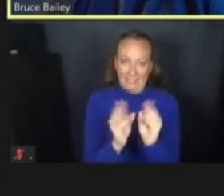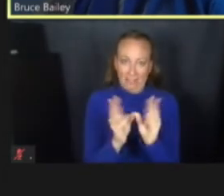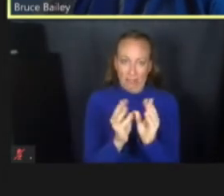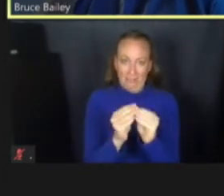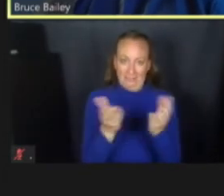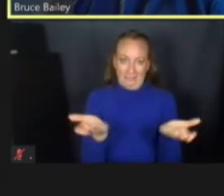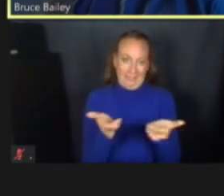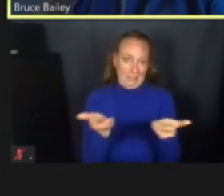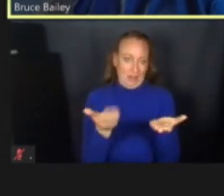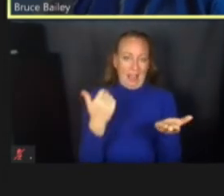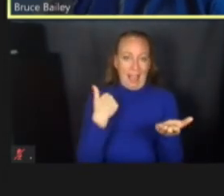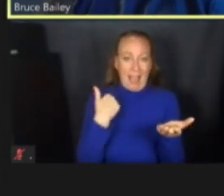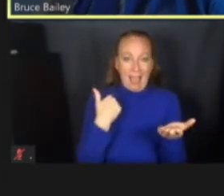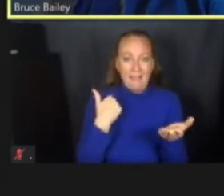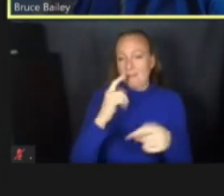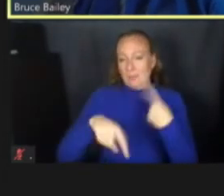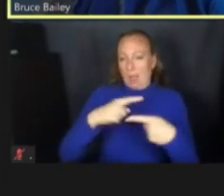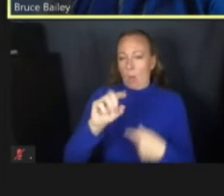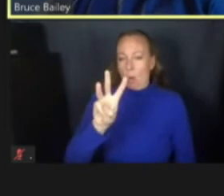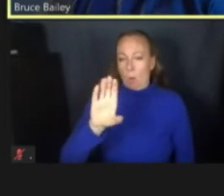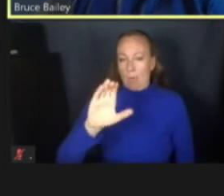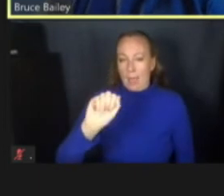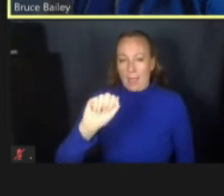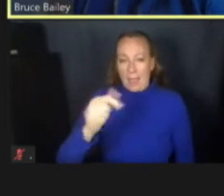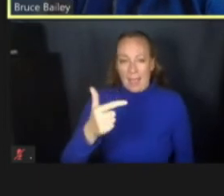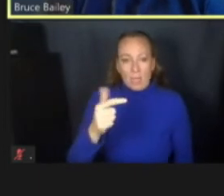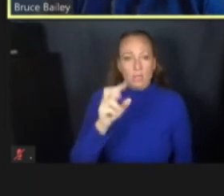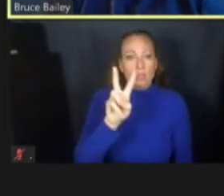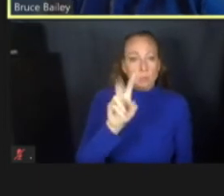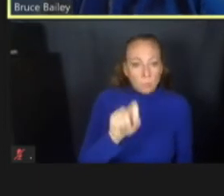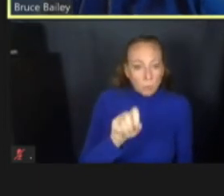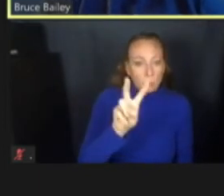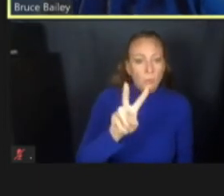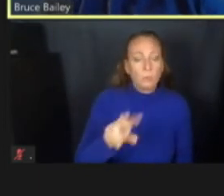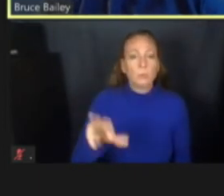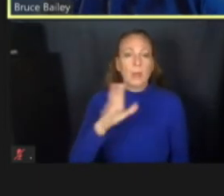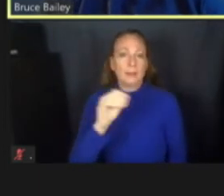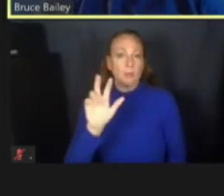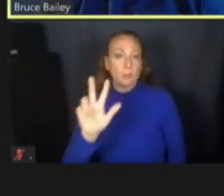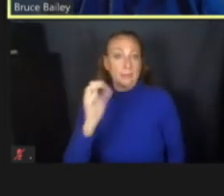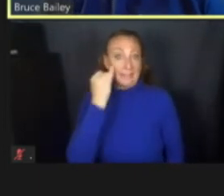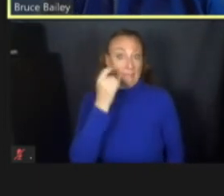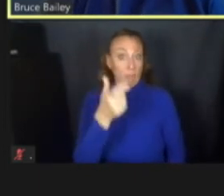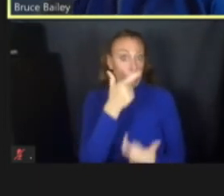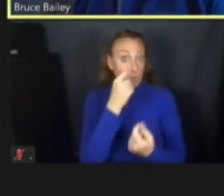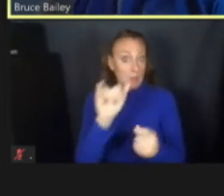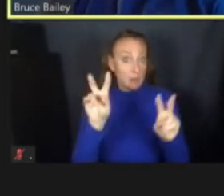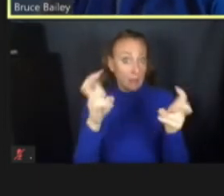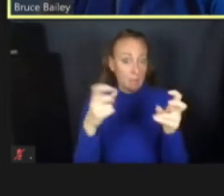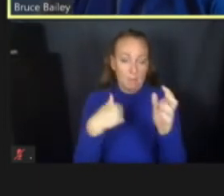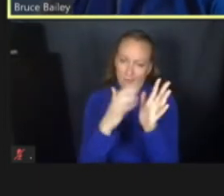and 3.0 at the CSUN Conference. So if this is a topic of interest to you. I very much encourage you to attend those.